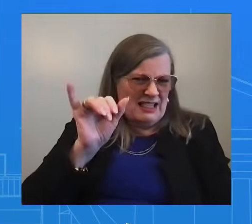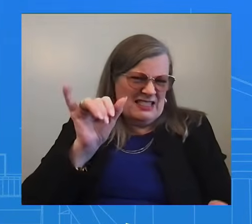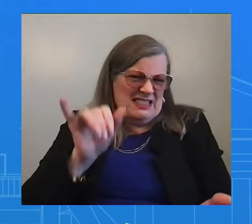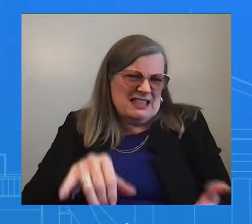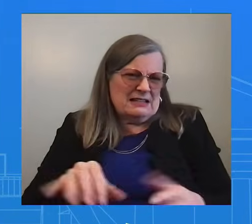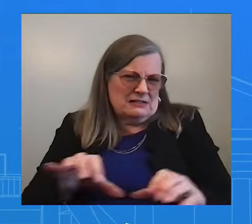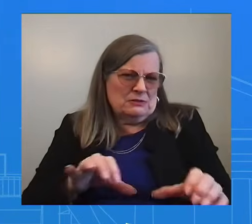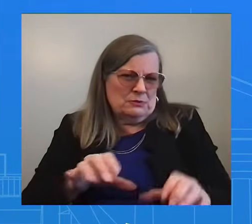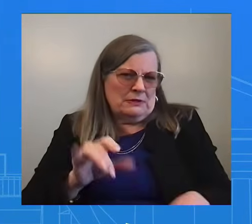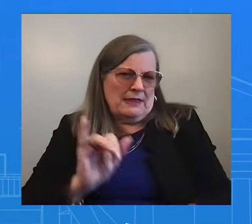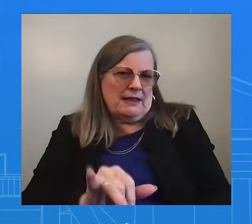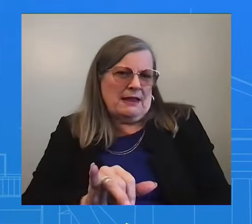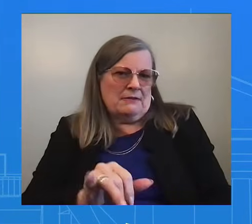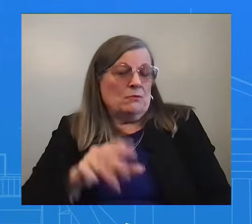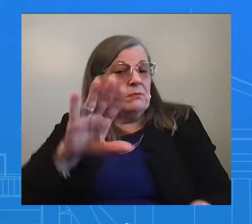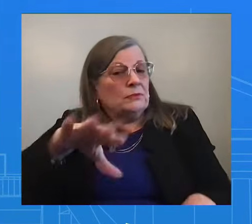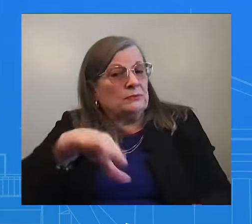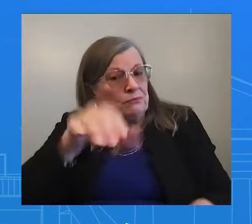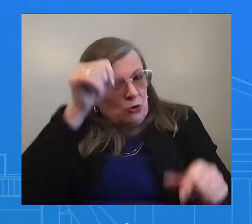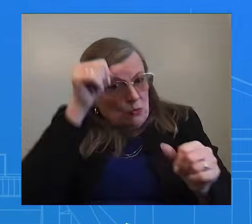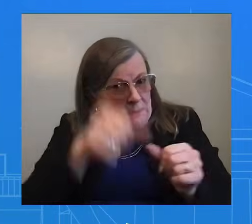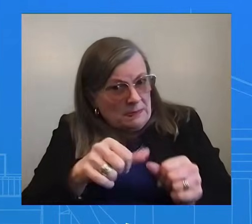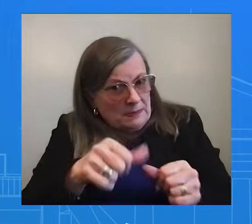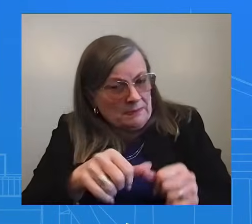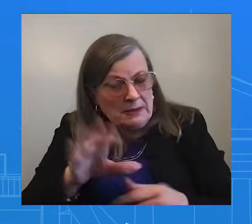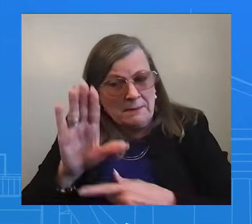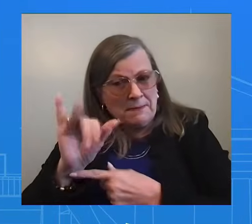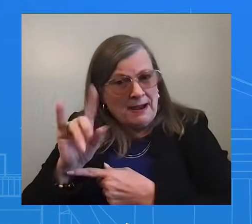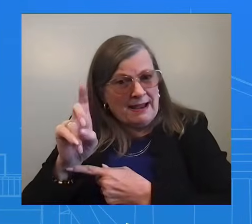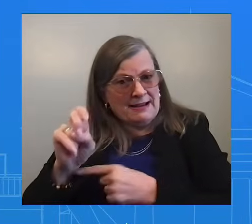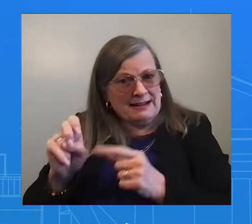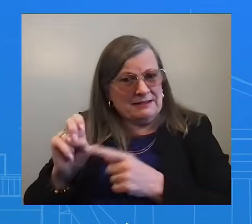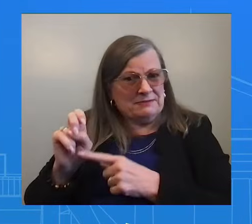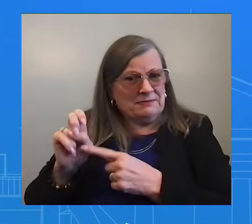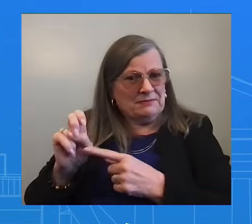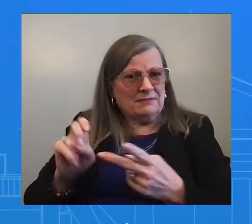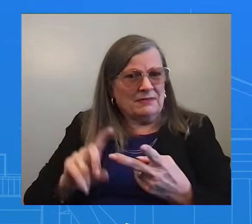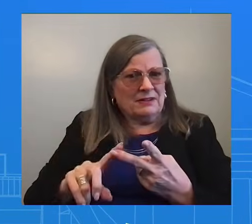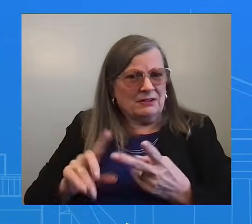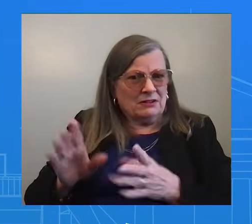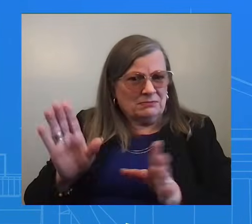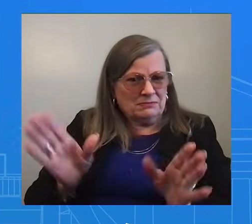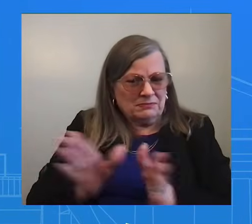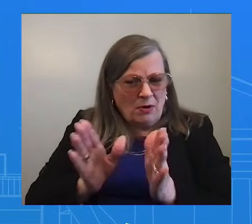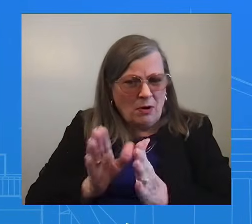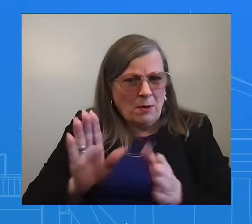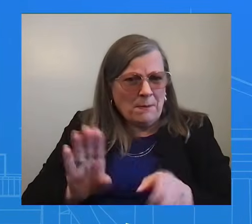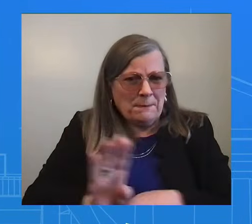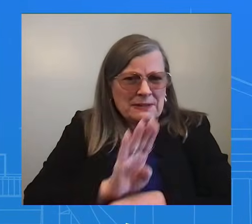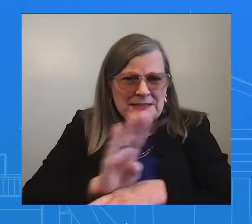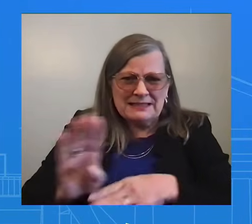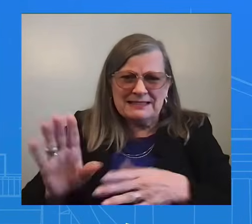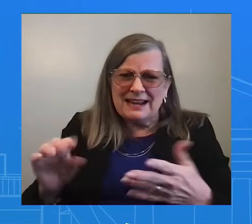He talked about small businesses and how that's a pillar of Bidenomics and investing in America. So, you heard him do that directly to the American people.